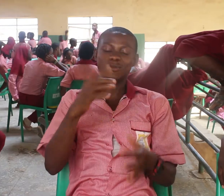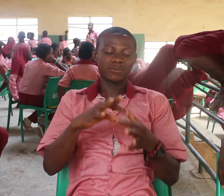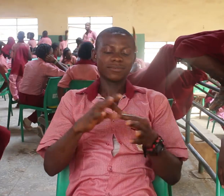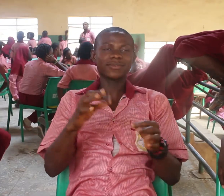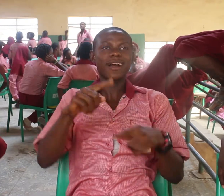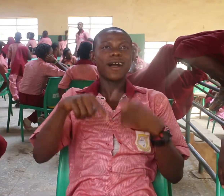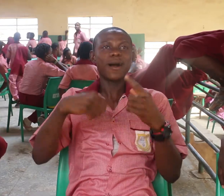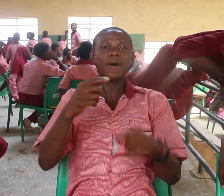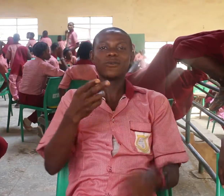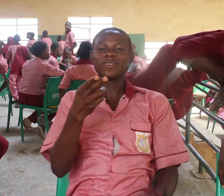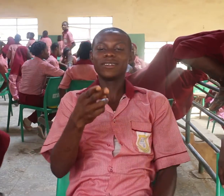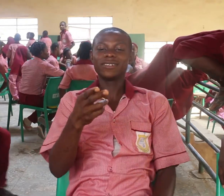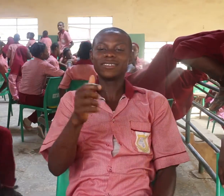is able to do this.